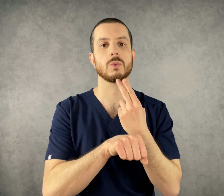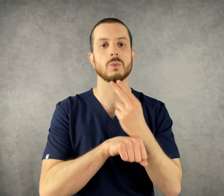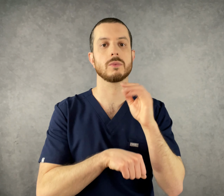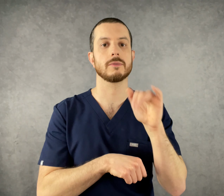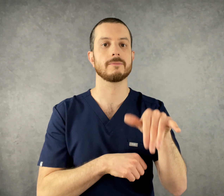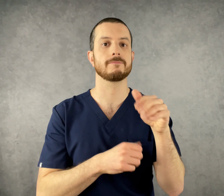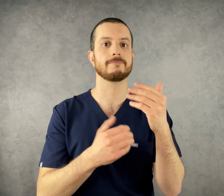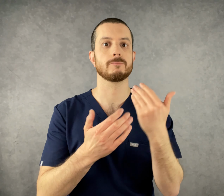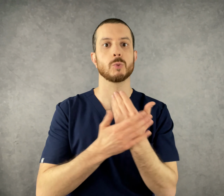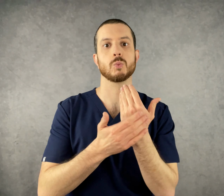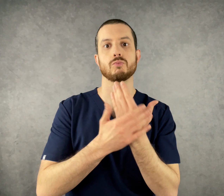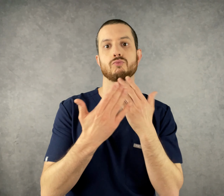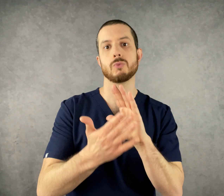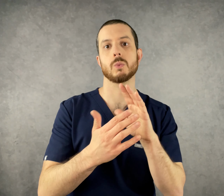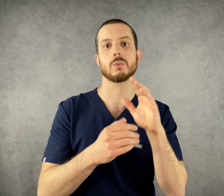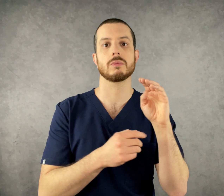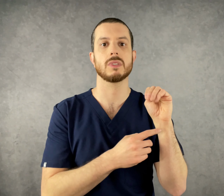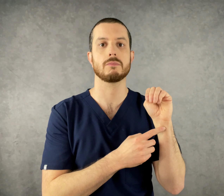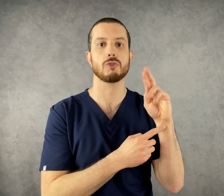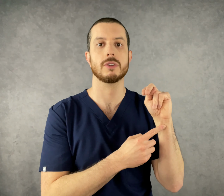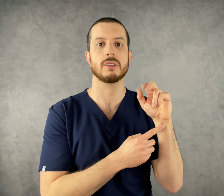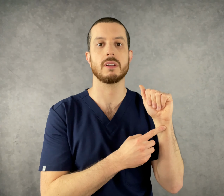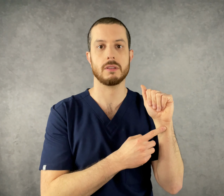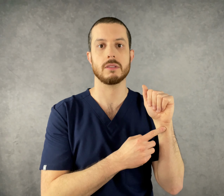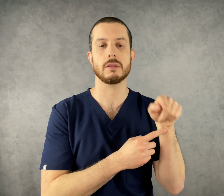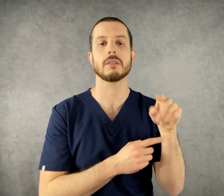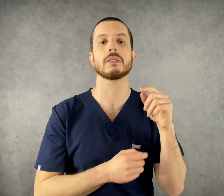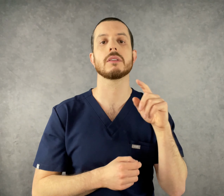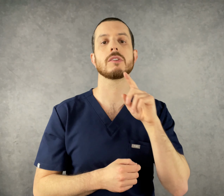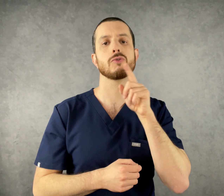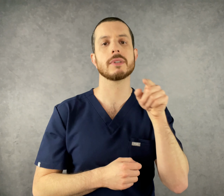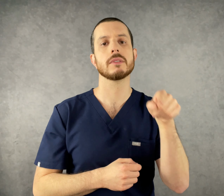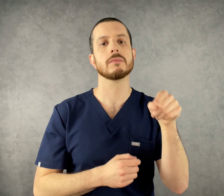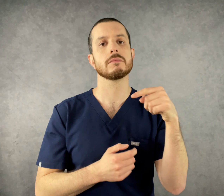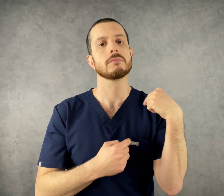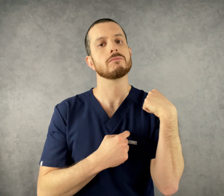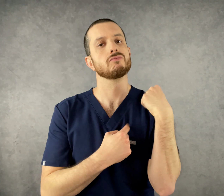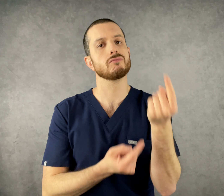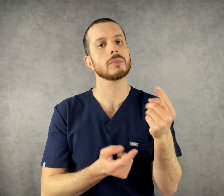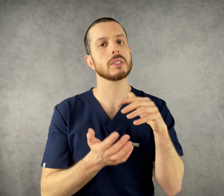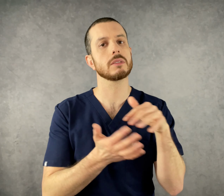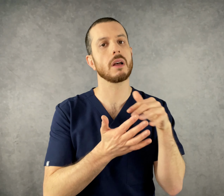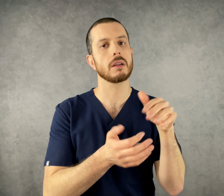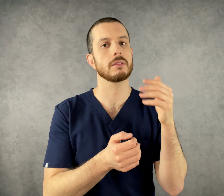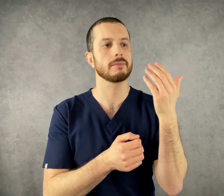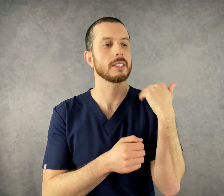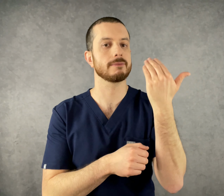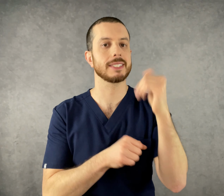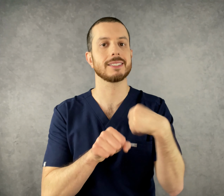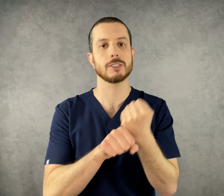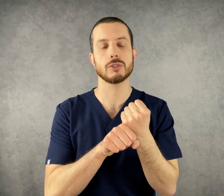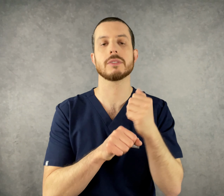this new approach using mRNA. It's actually been studied for at least 15 years now